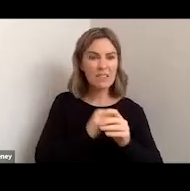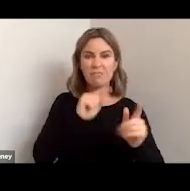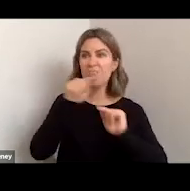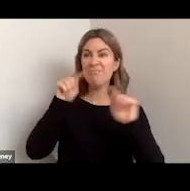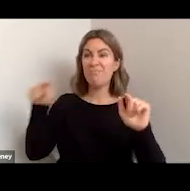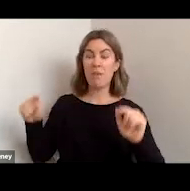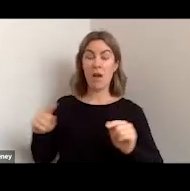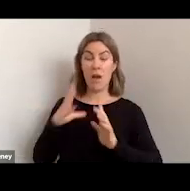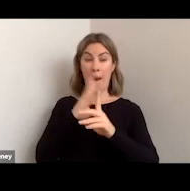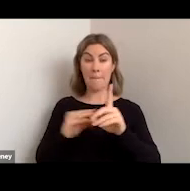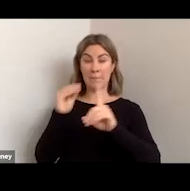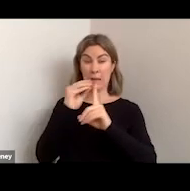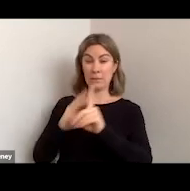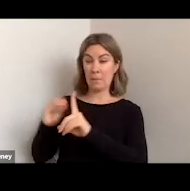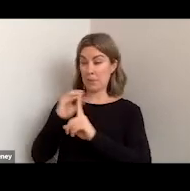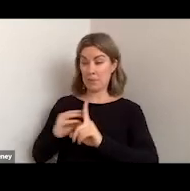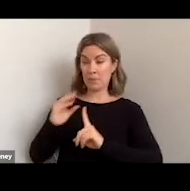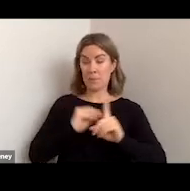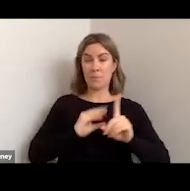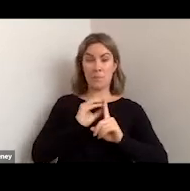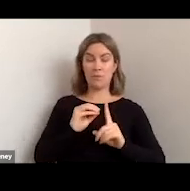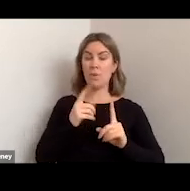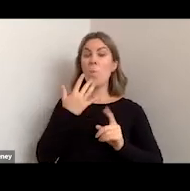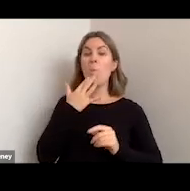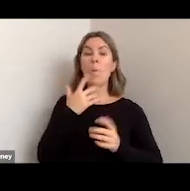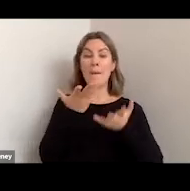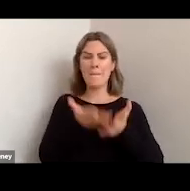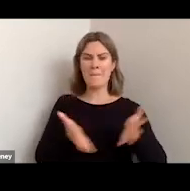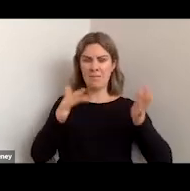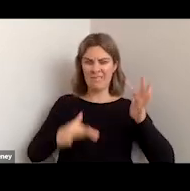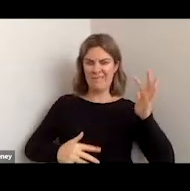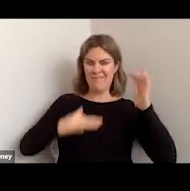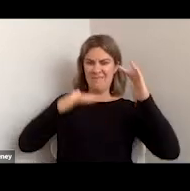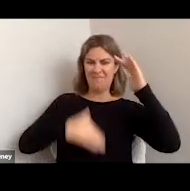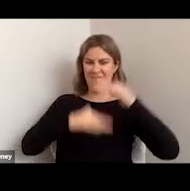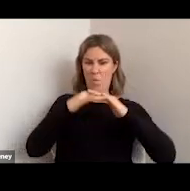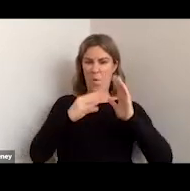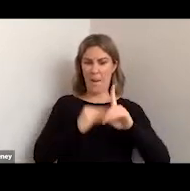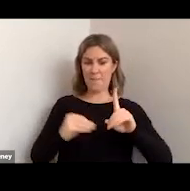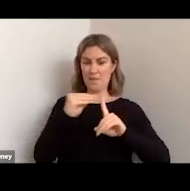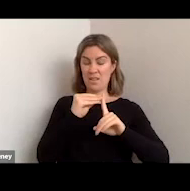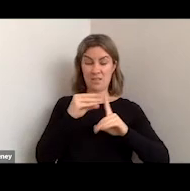When that bucket's full, Facebook then chooses 20 to 60 for you to see in the newsfeed. So then my question's